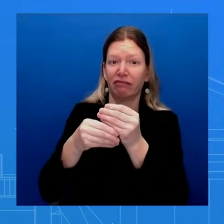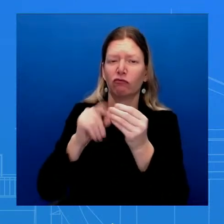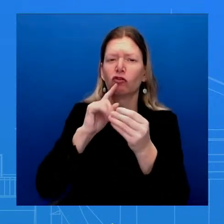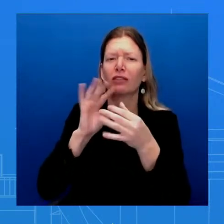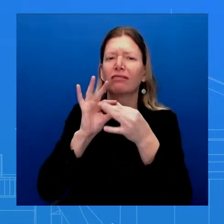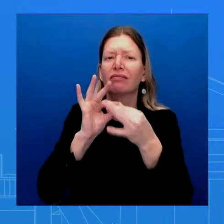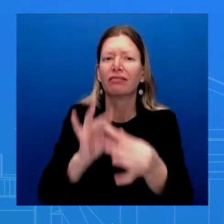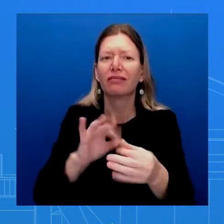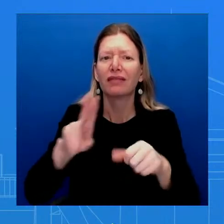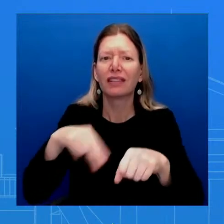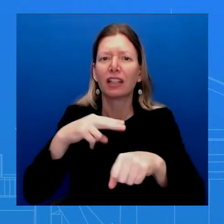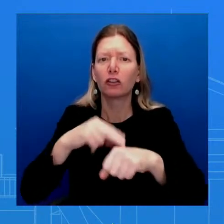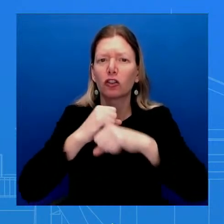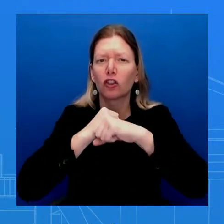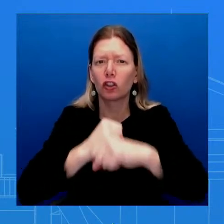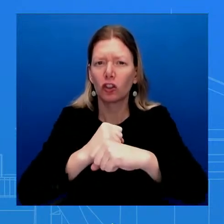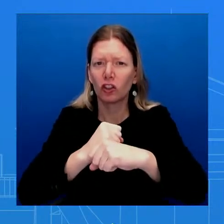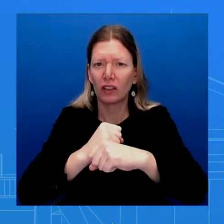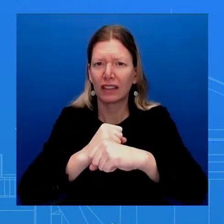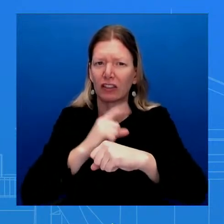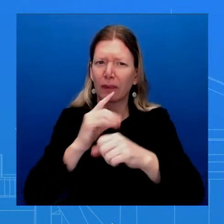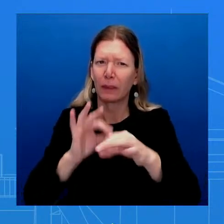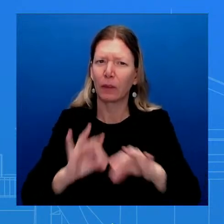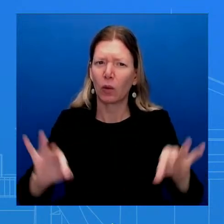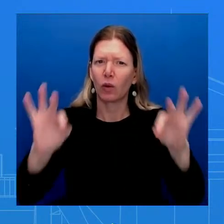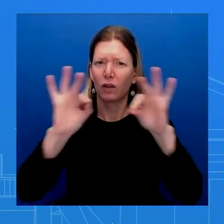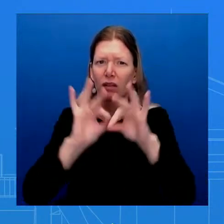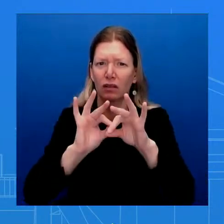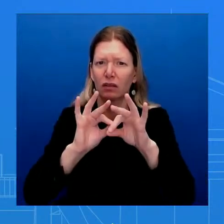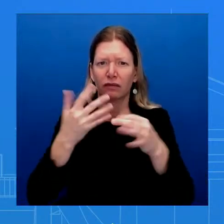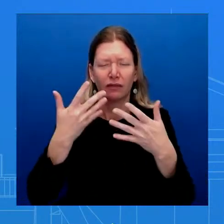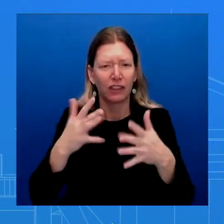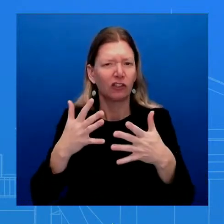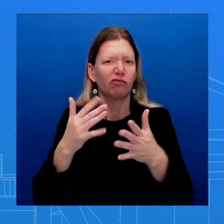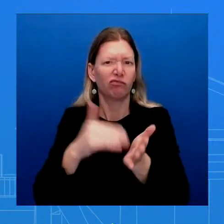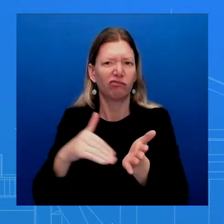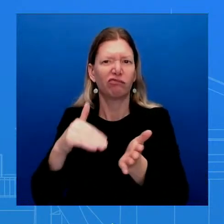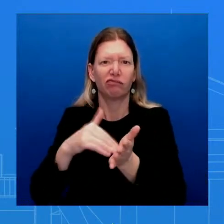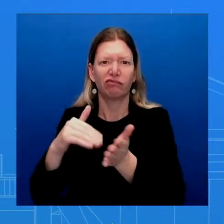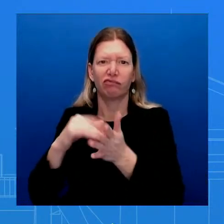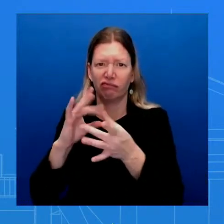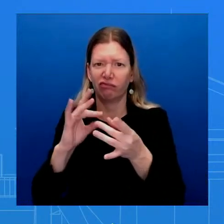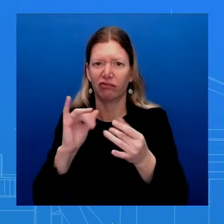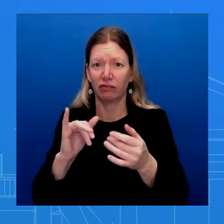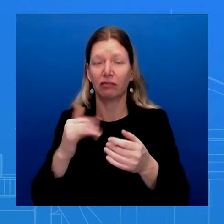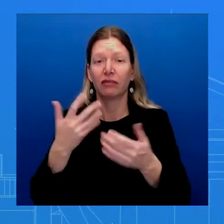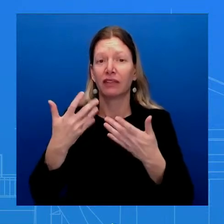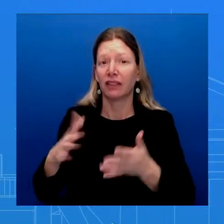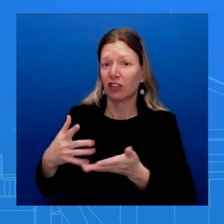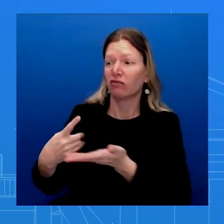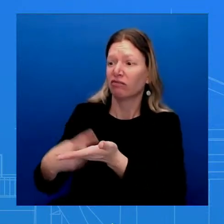had conversations with members of Congress. Obviously, there was H.R. 2 that was --